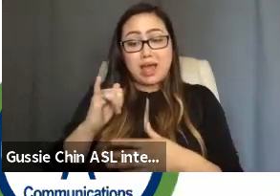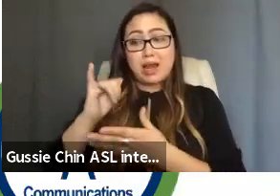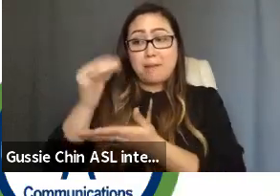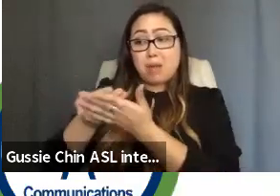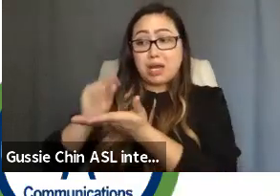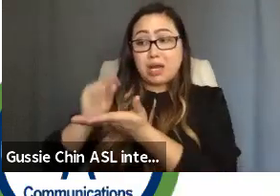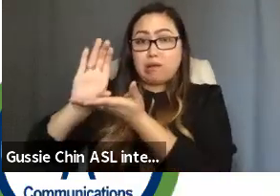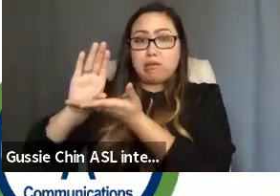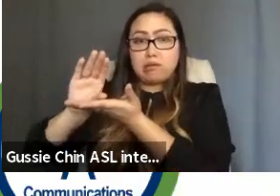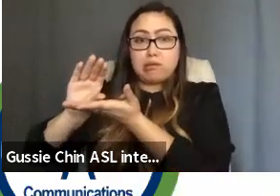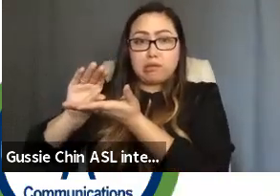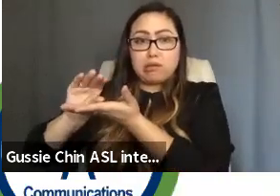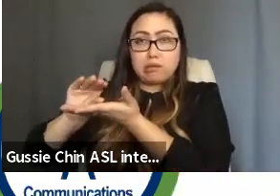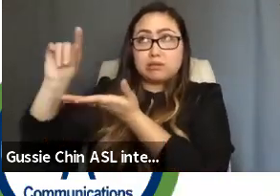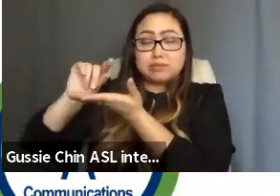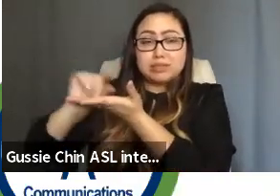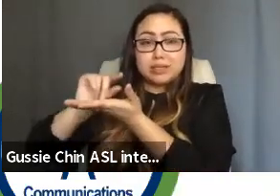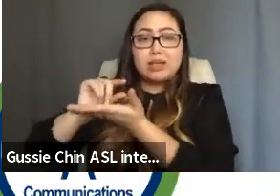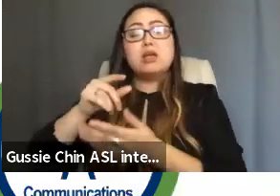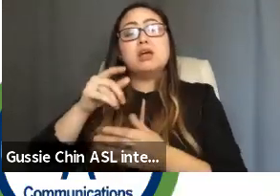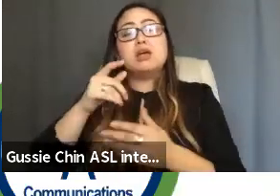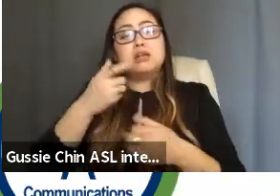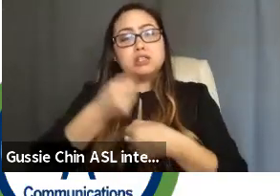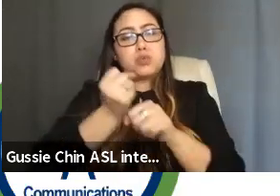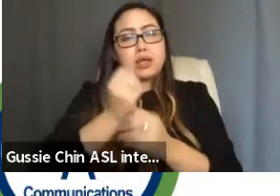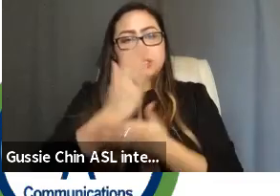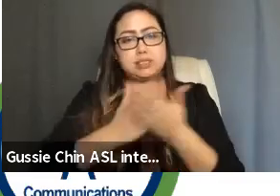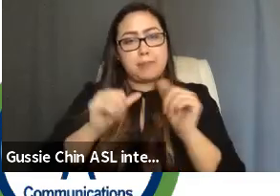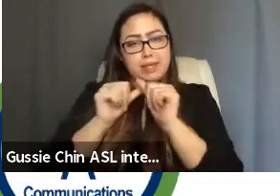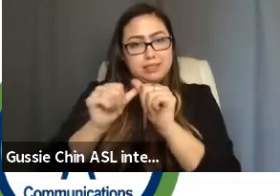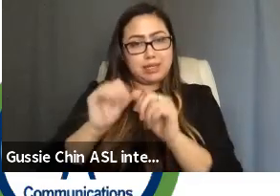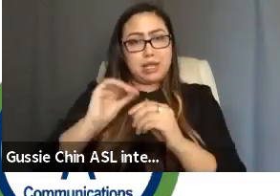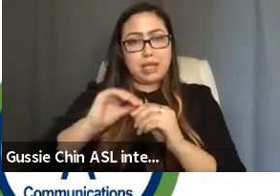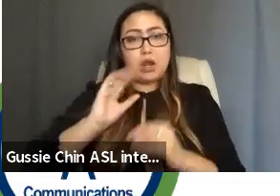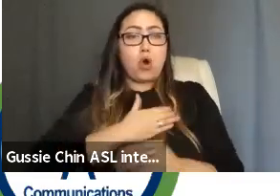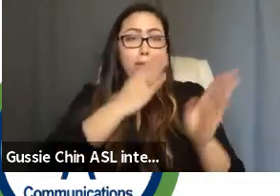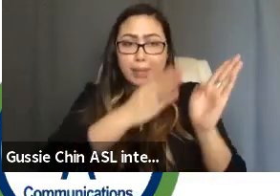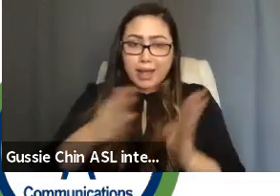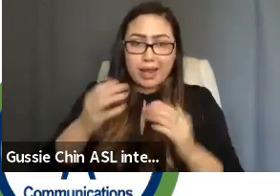to shrink, but it has created some consistency in planning efforts and relationship building